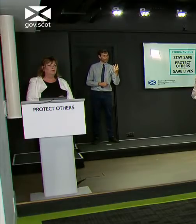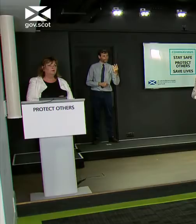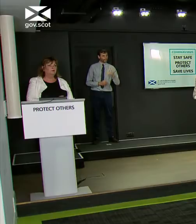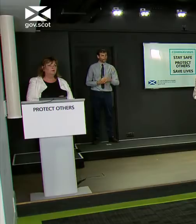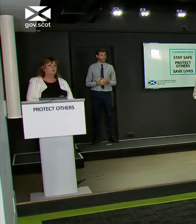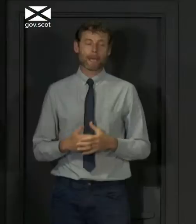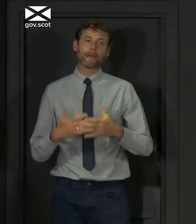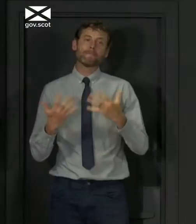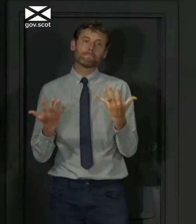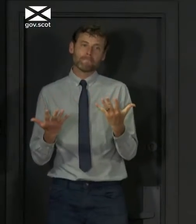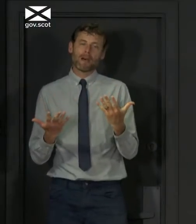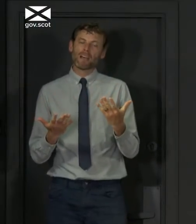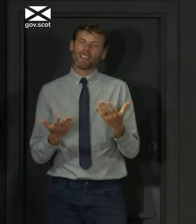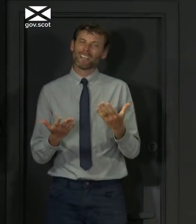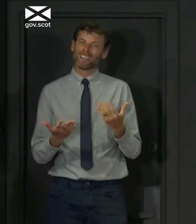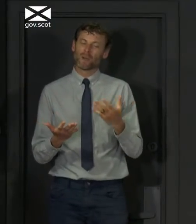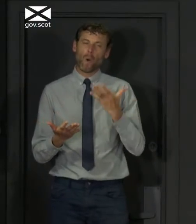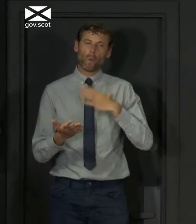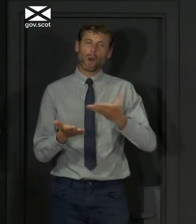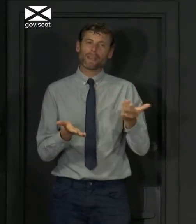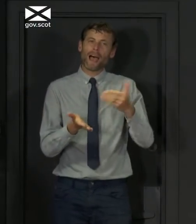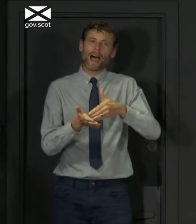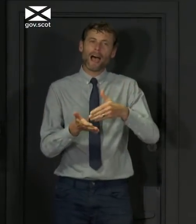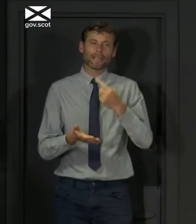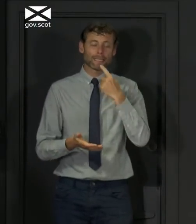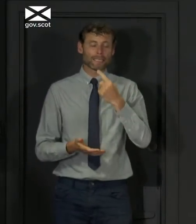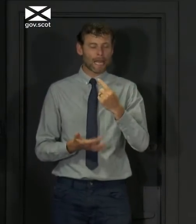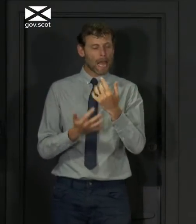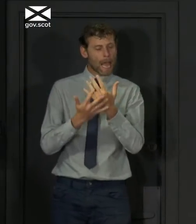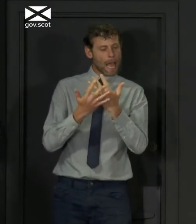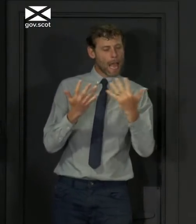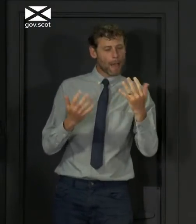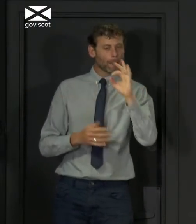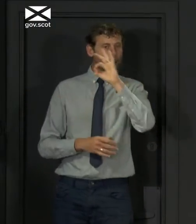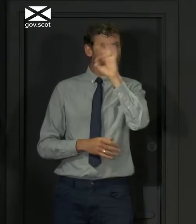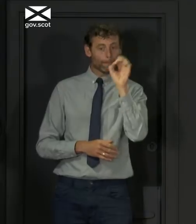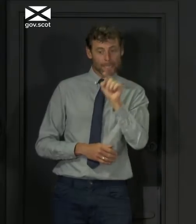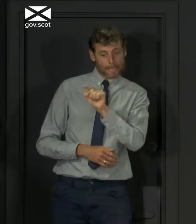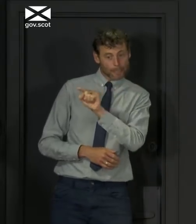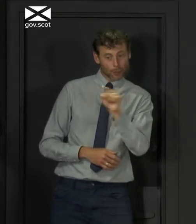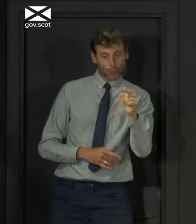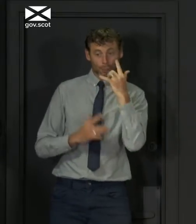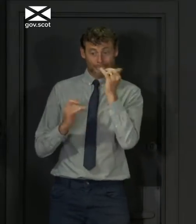It's possibly worth noting that the percentage of people tested who turn out to be positive